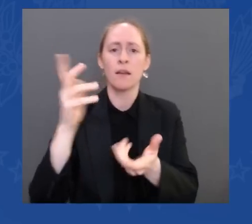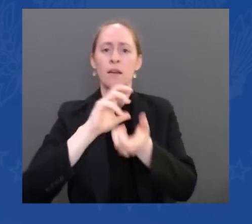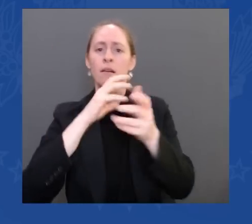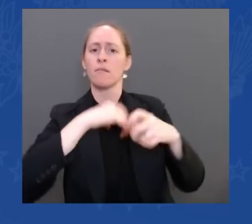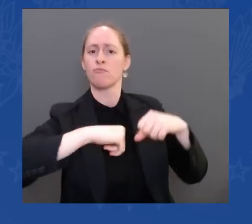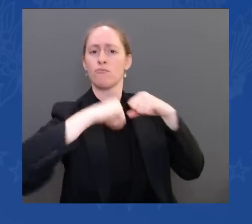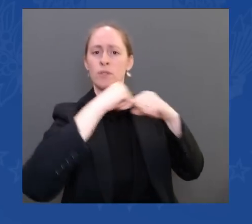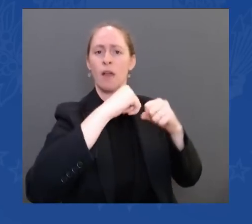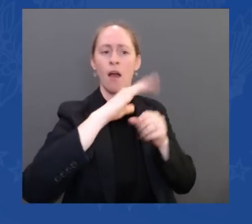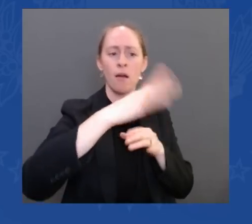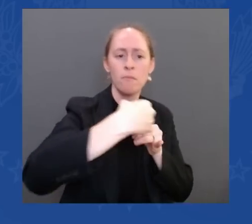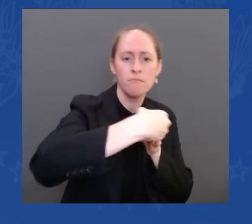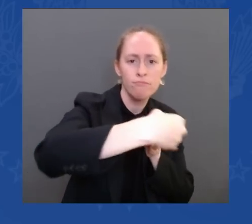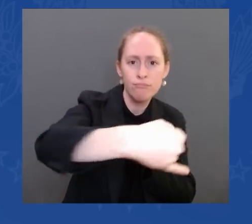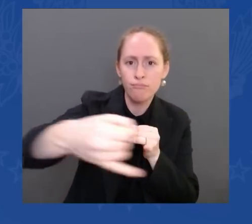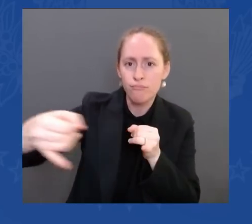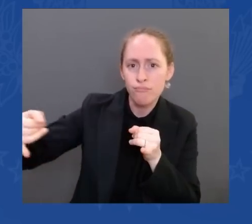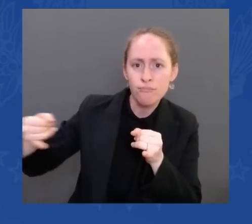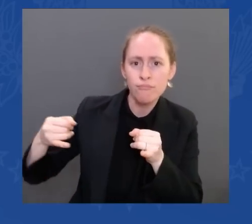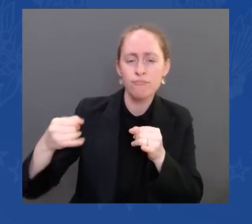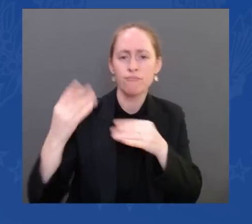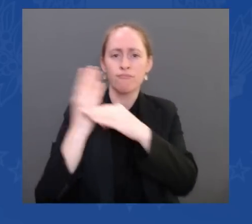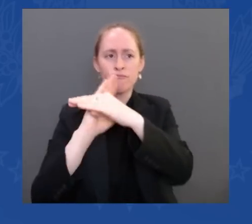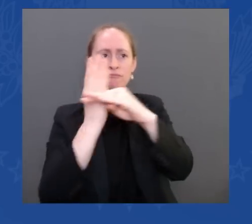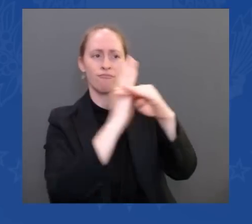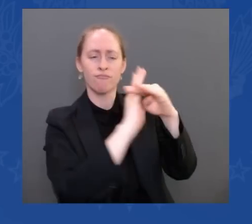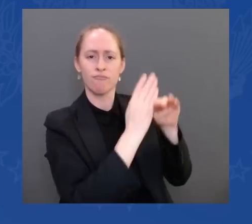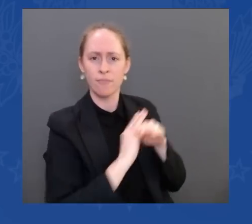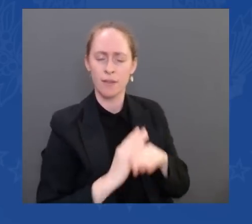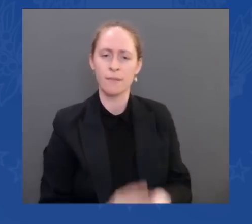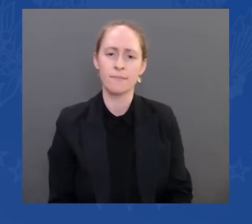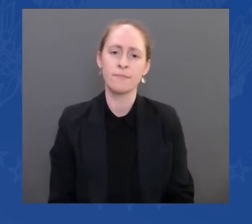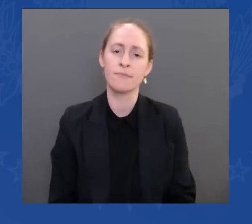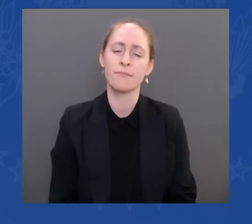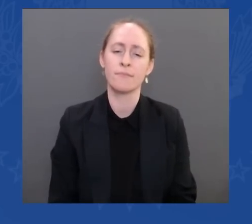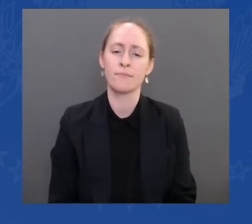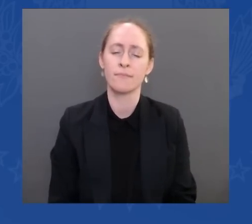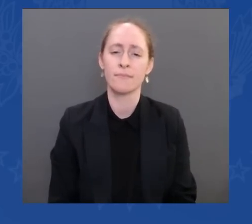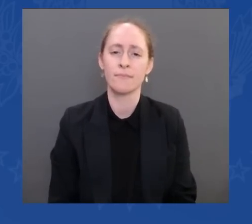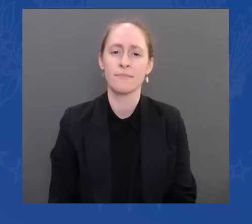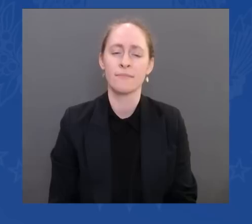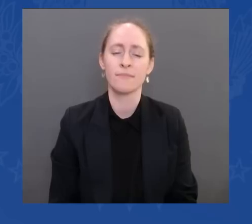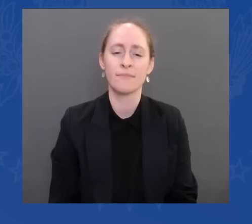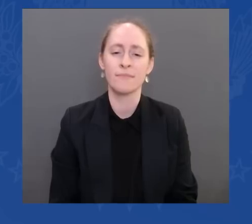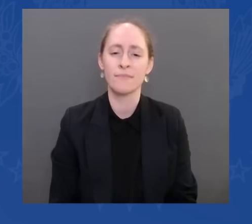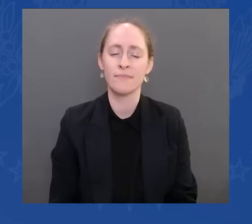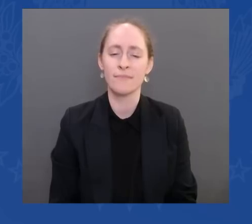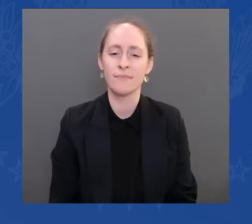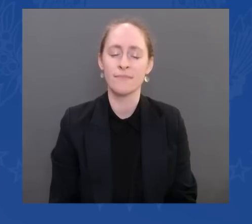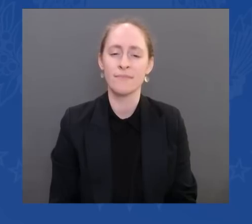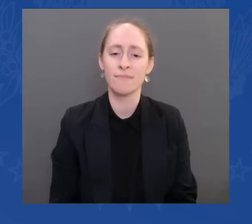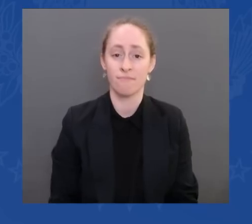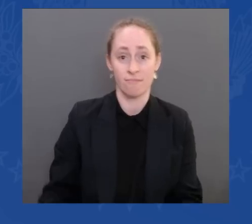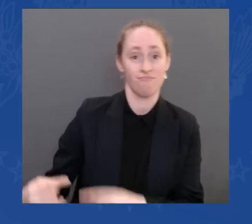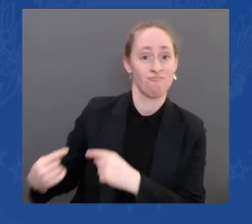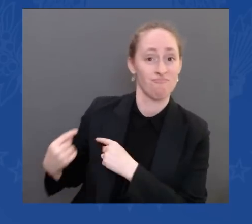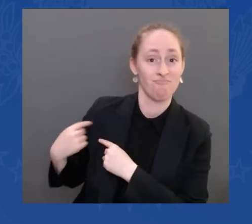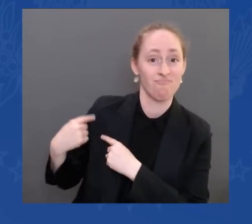their defenses so Ukraine was ready for whatever happened. And in the last two months, we continued to move even more resources and equipment